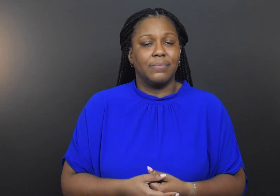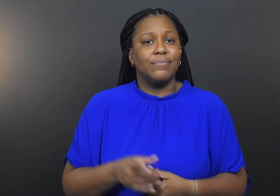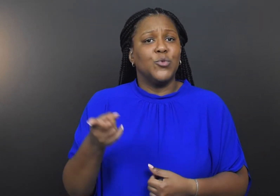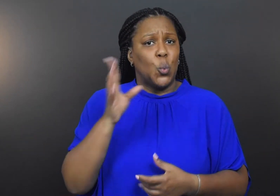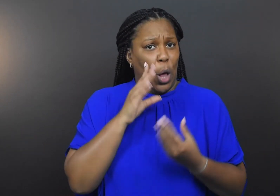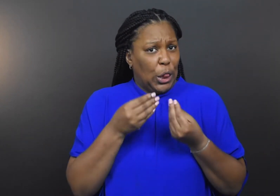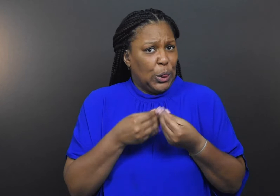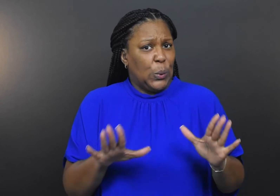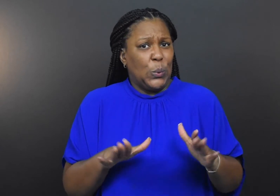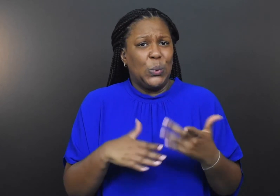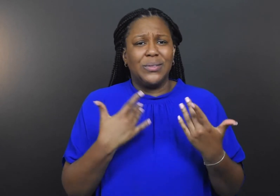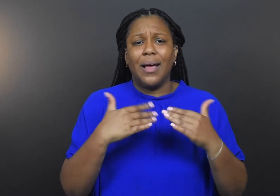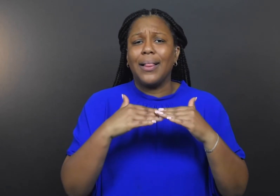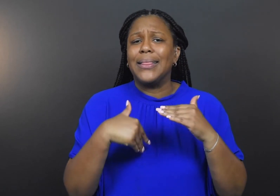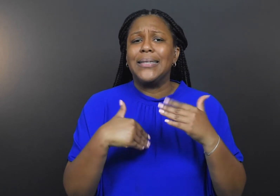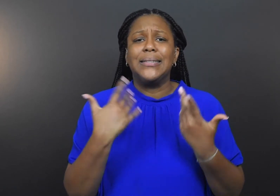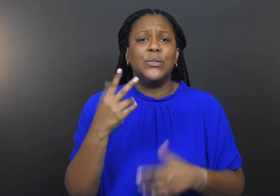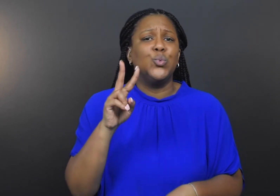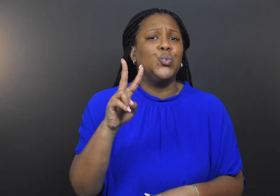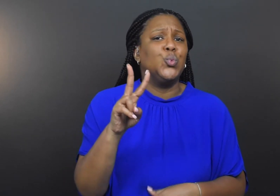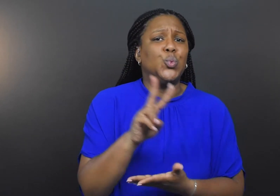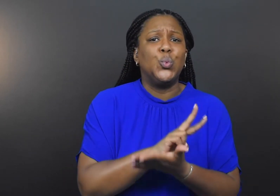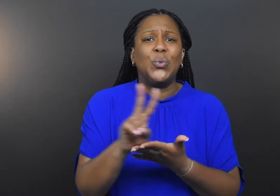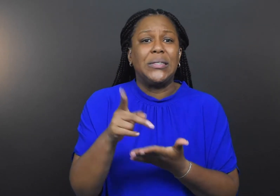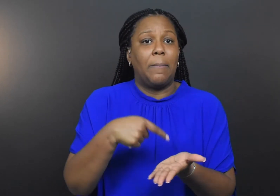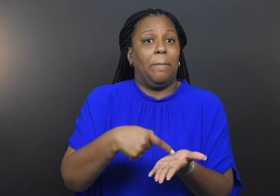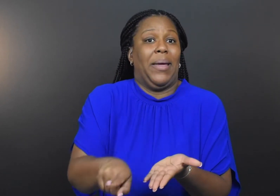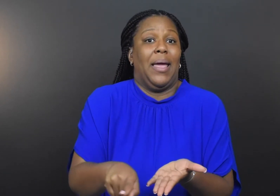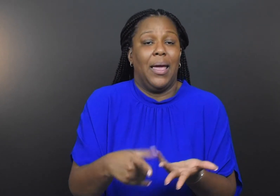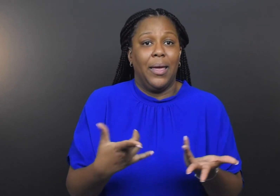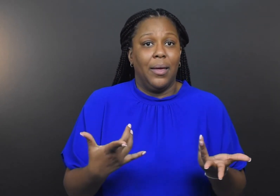She’ll lose at least two weeks of pay and maybe her job,